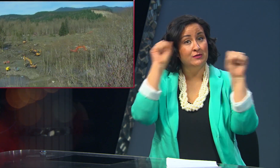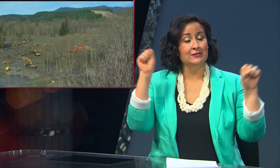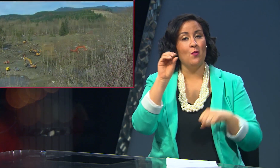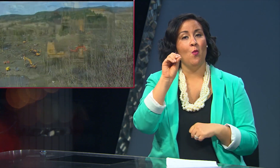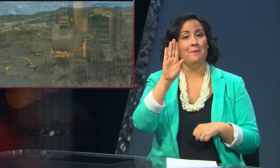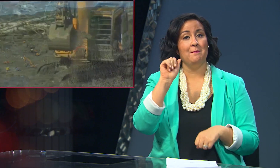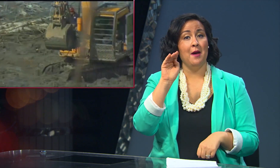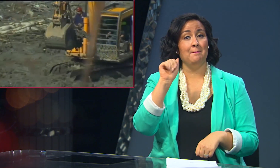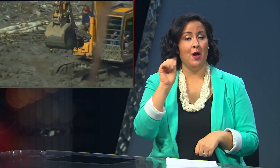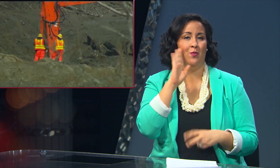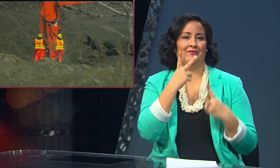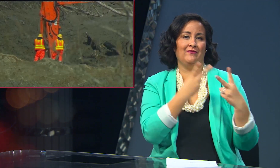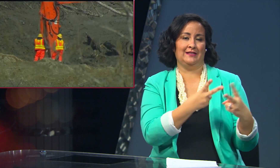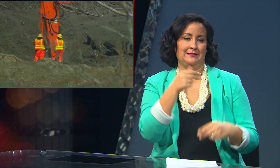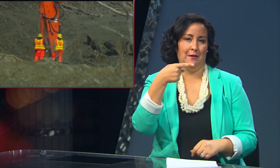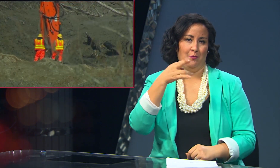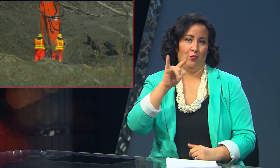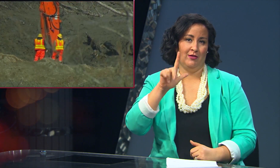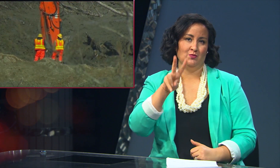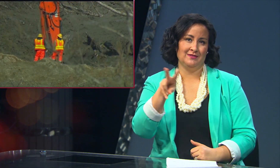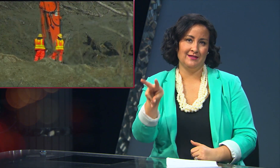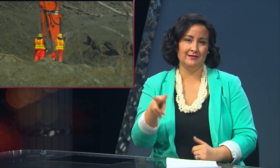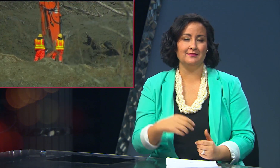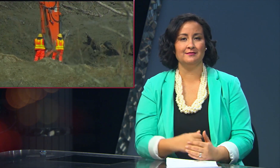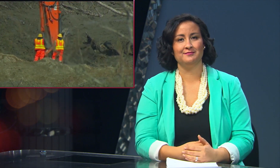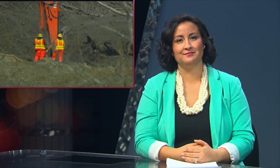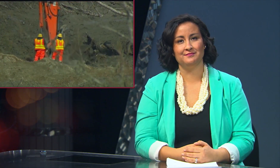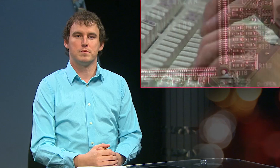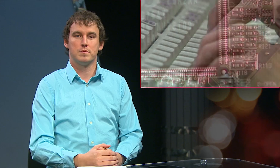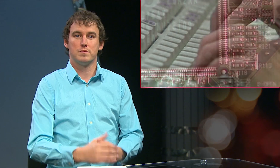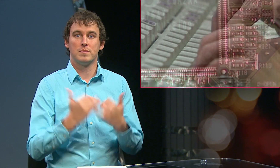PRESIDENT OBAMA WILL VISIT THE DISASTER SITE ON APRIL 22.